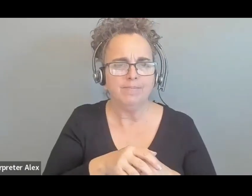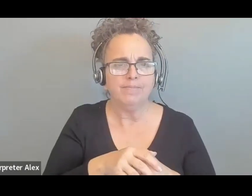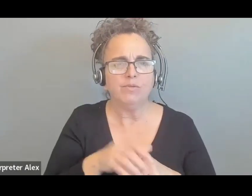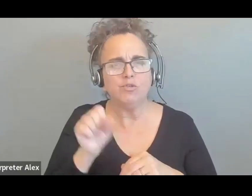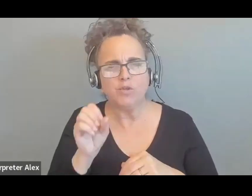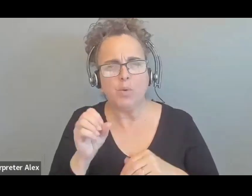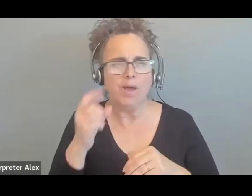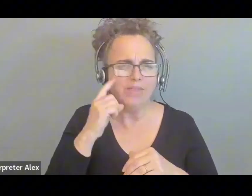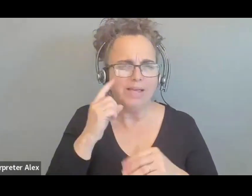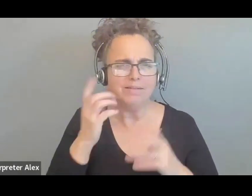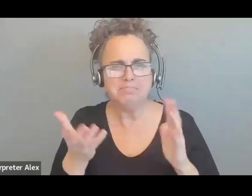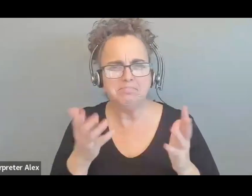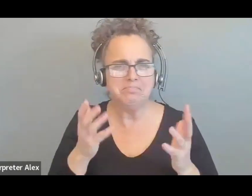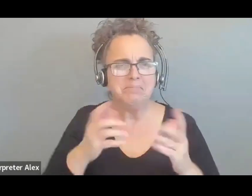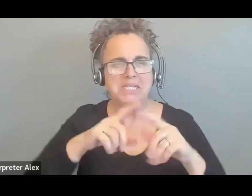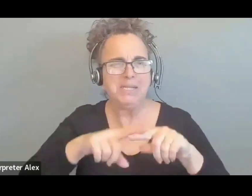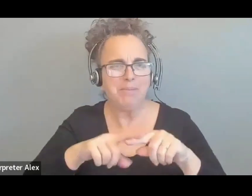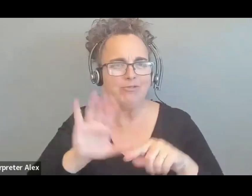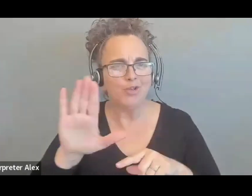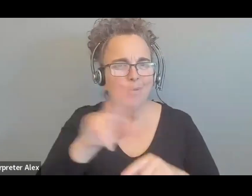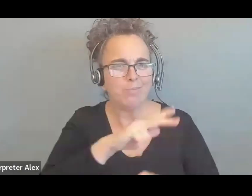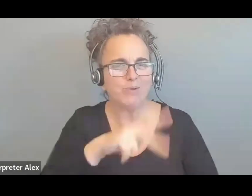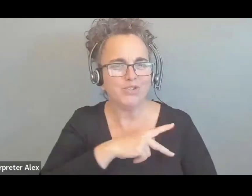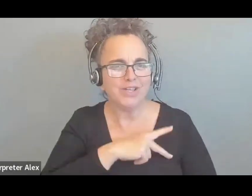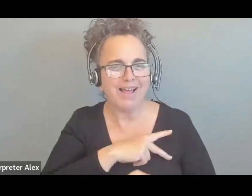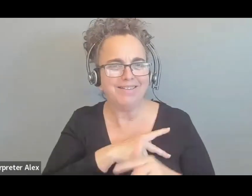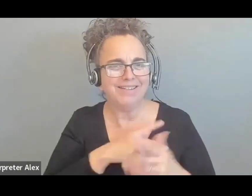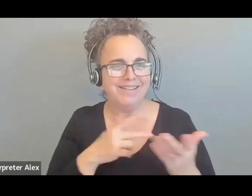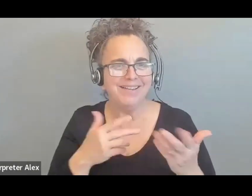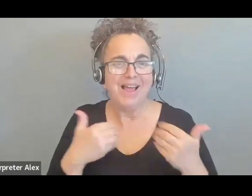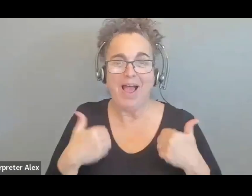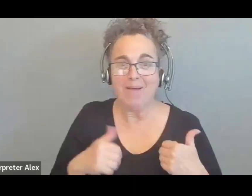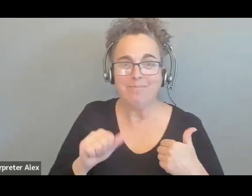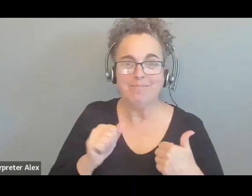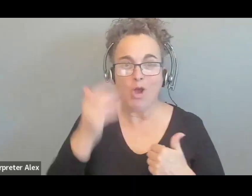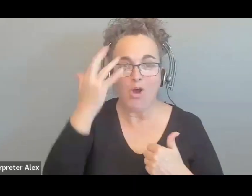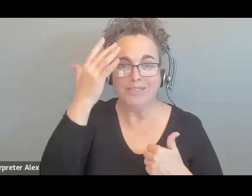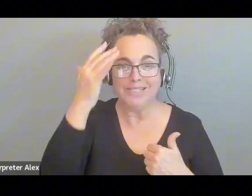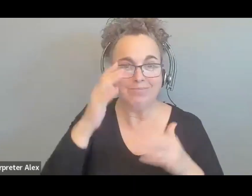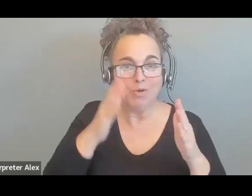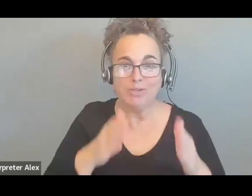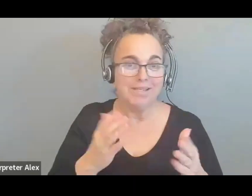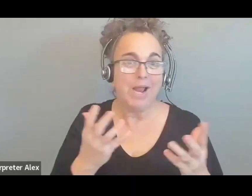So I think, you know, it just depends on your personality. Like I'm an autistic person, I wanna be alone and I wanna be in my house.